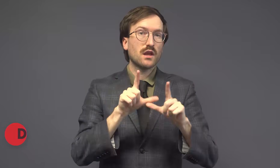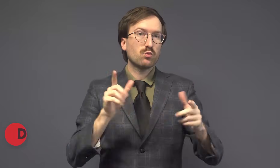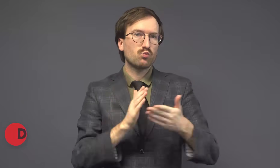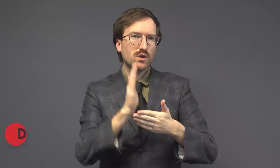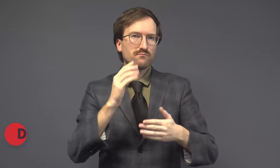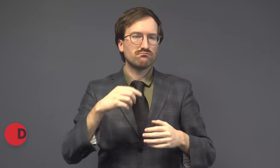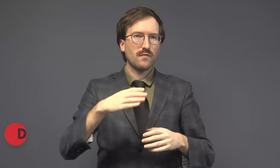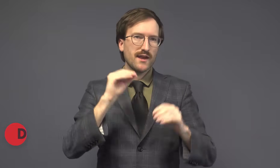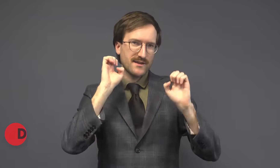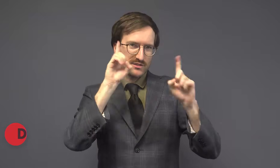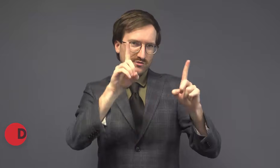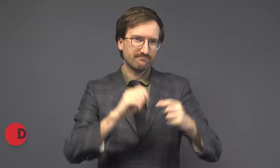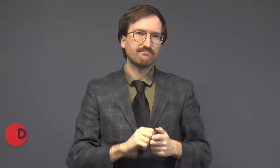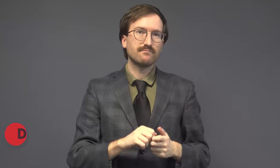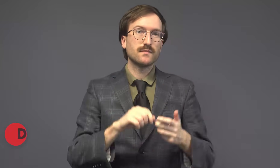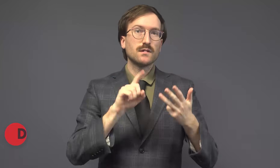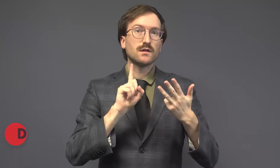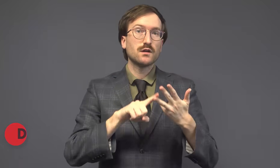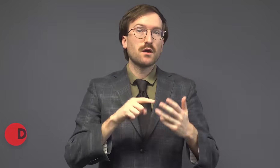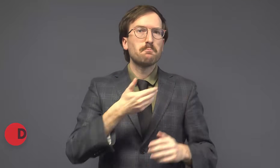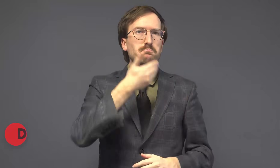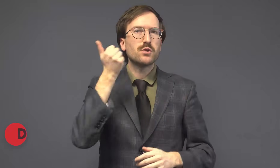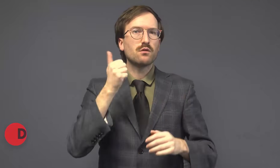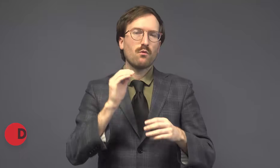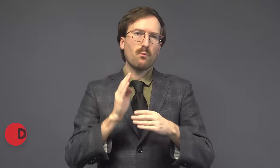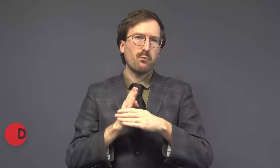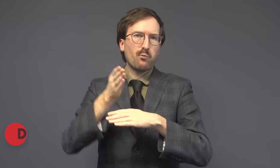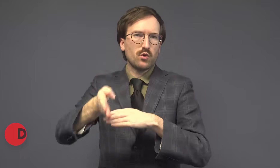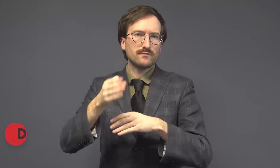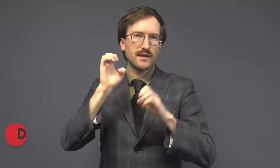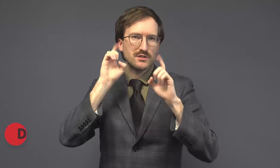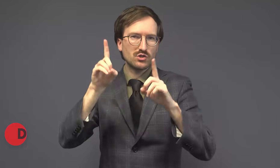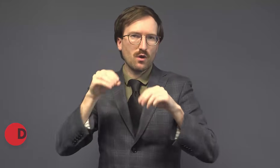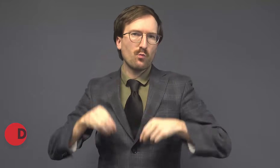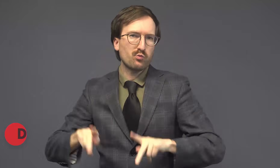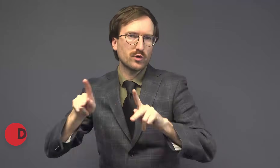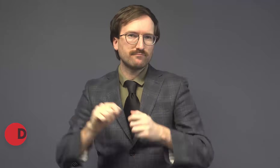language rights and education, better post-secondary opportunities,